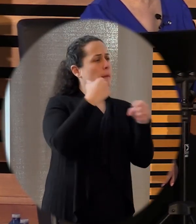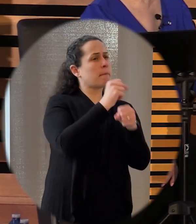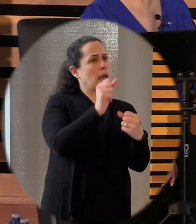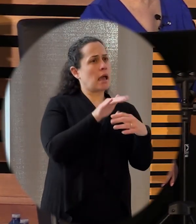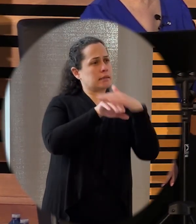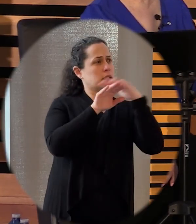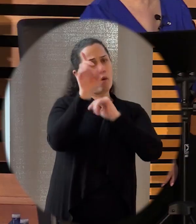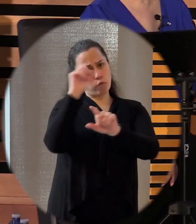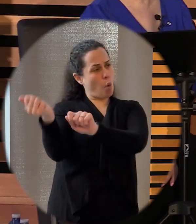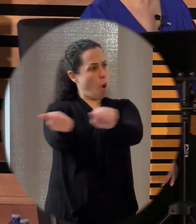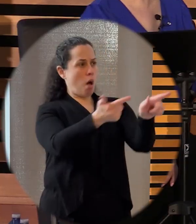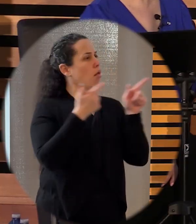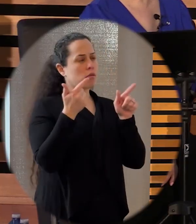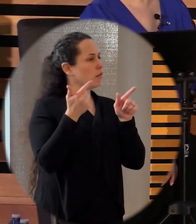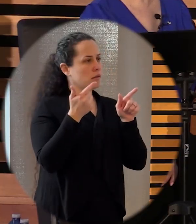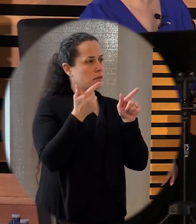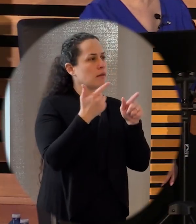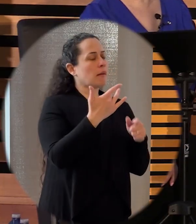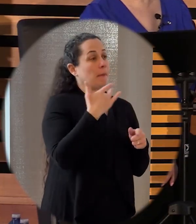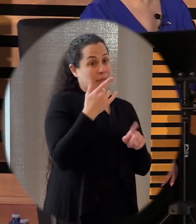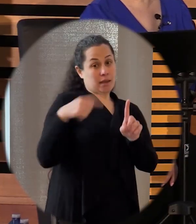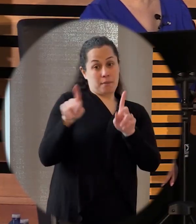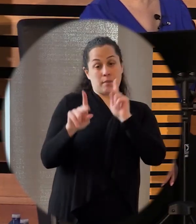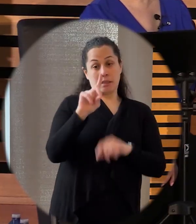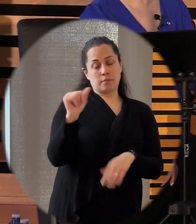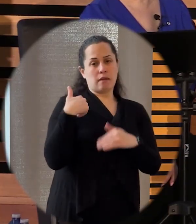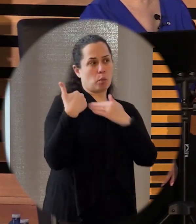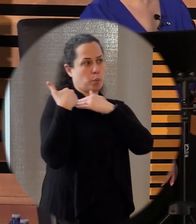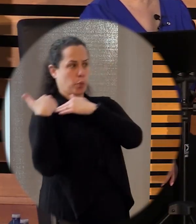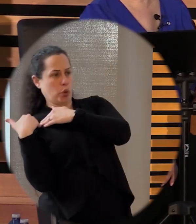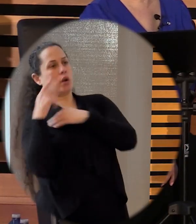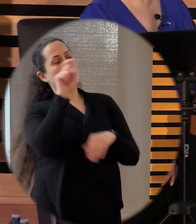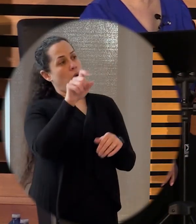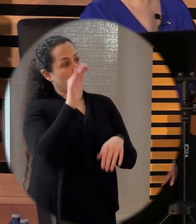more accessible. The burden is consistently placed on people with disabilities to advocate for what